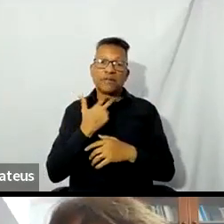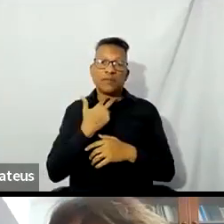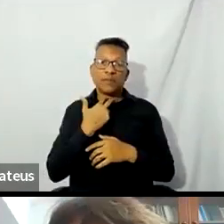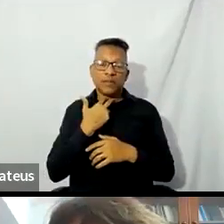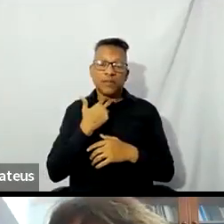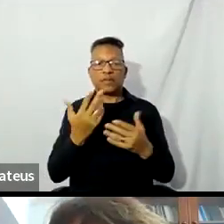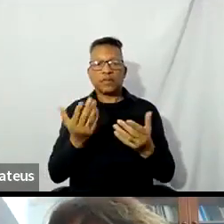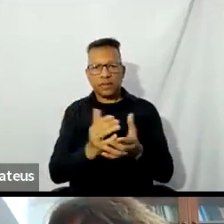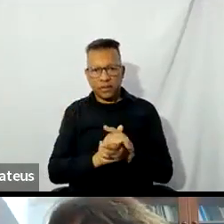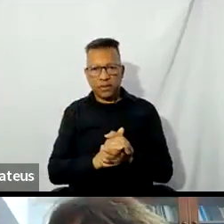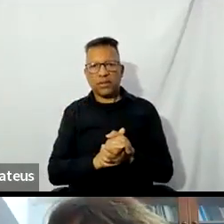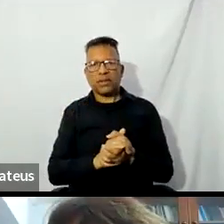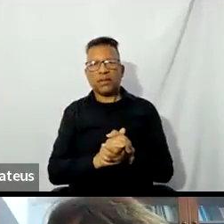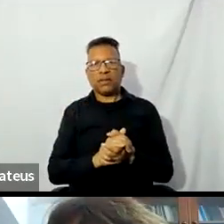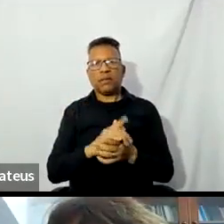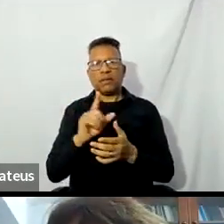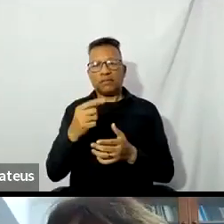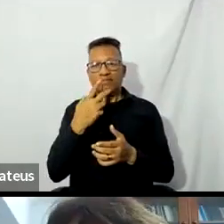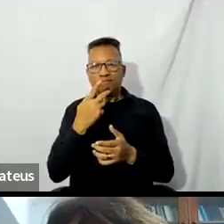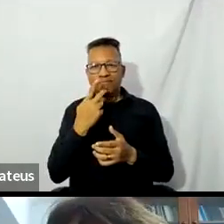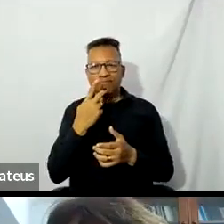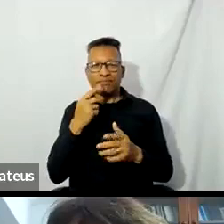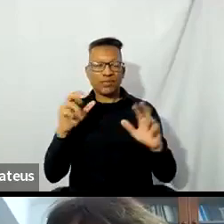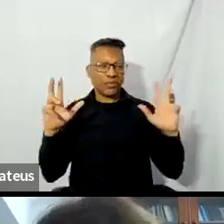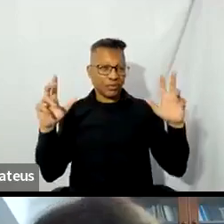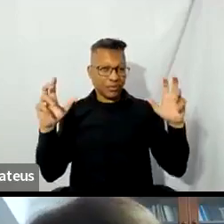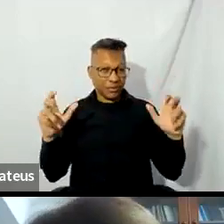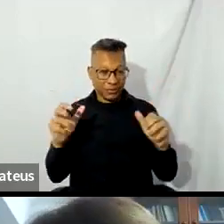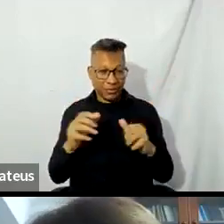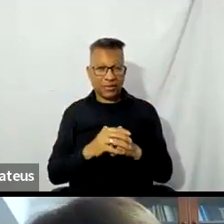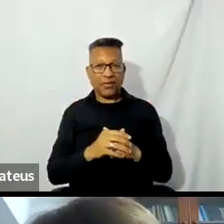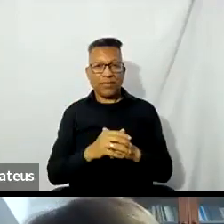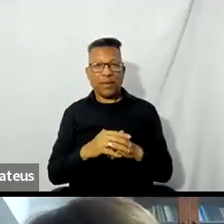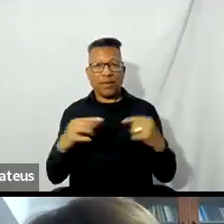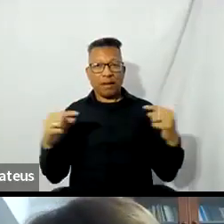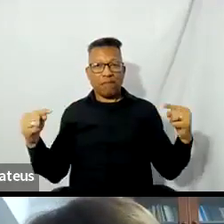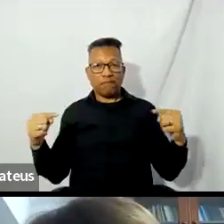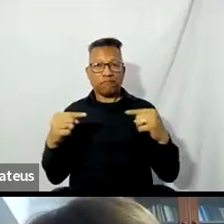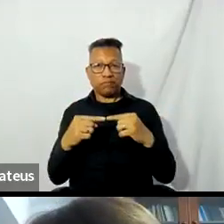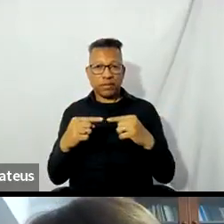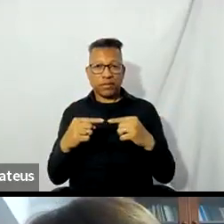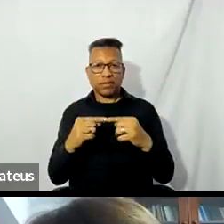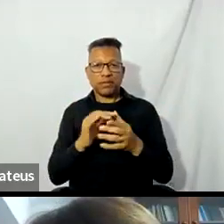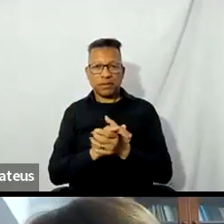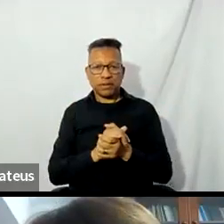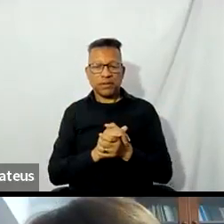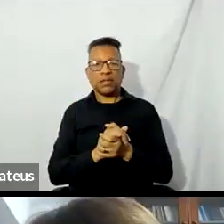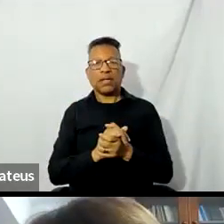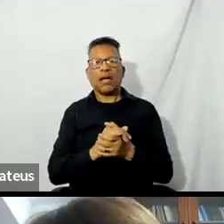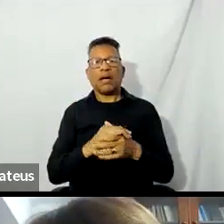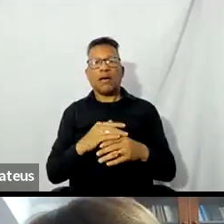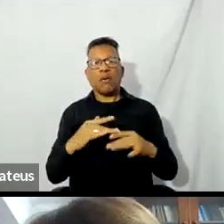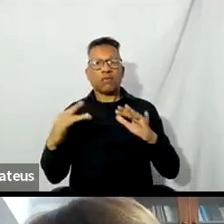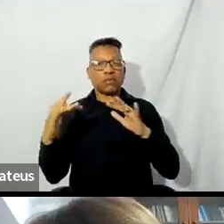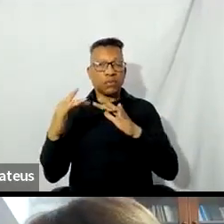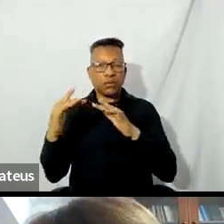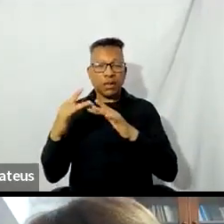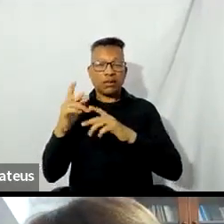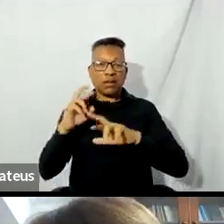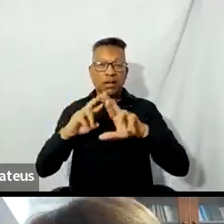band or band, or or prescribe d in the classroom in the classroom, it's in the classroom, it's still the in the classroom, it's still that it's still the social relations in the classroom